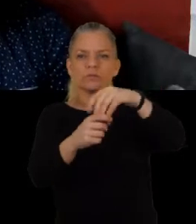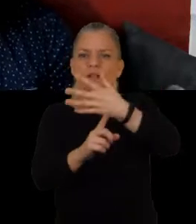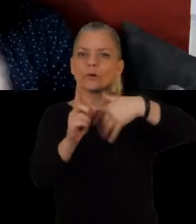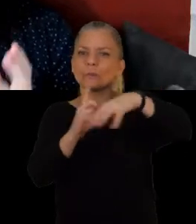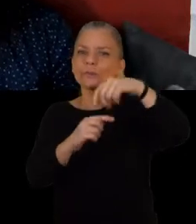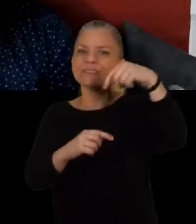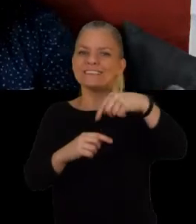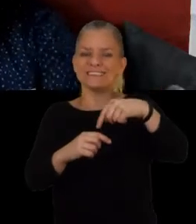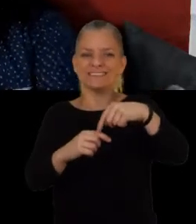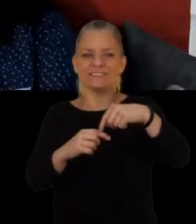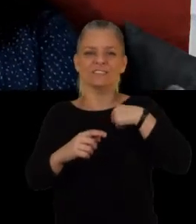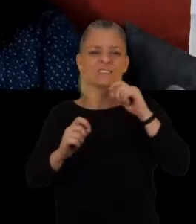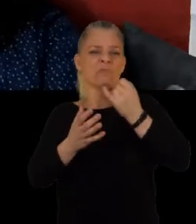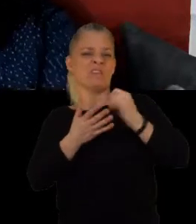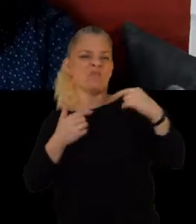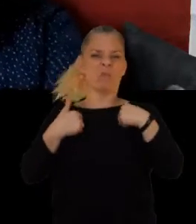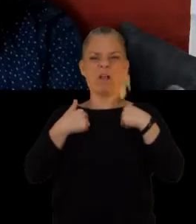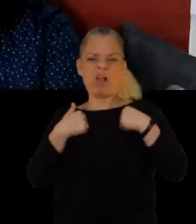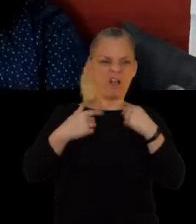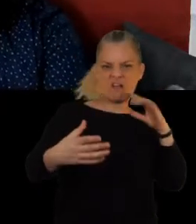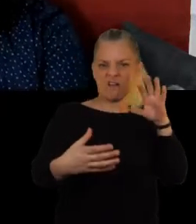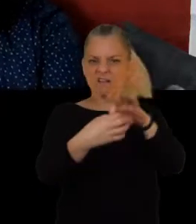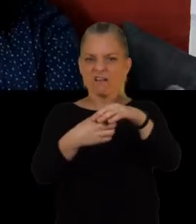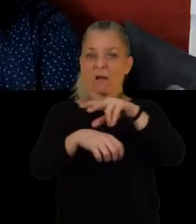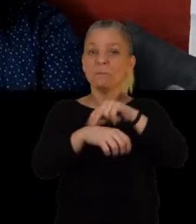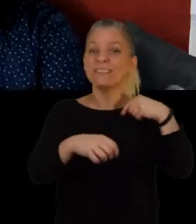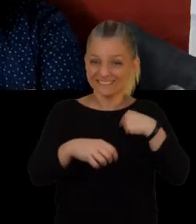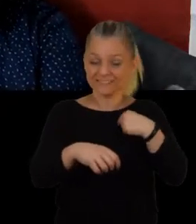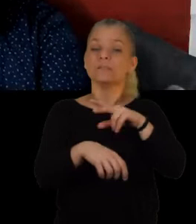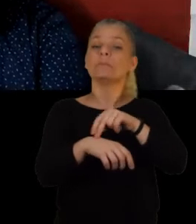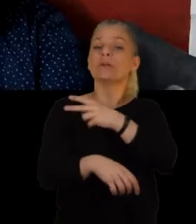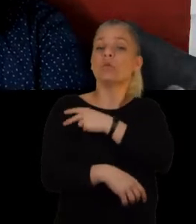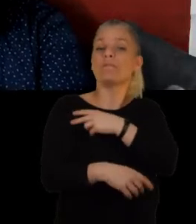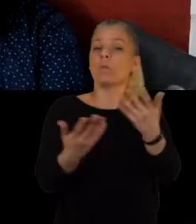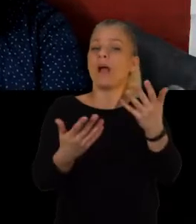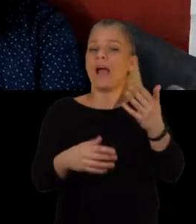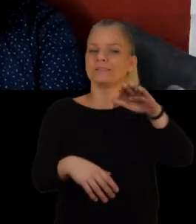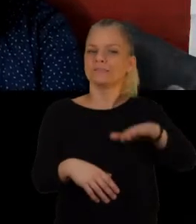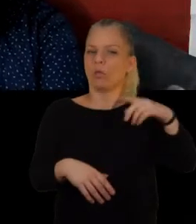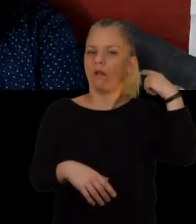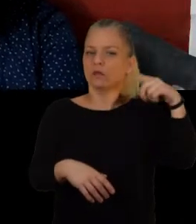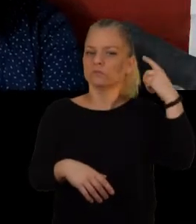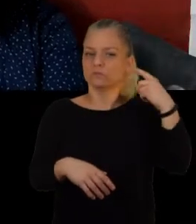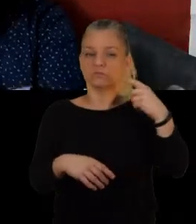can actually use this degree in the community and so yeah and to be bitter rebellious i am i joined